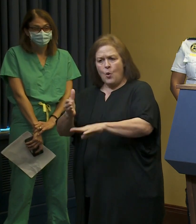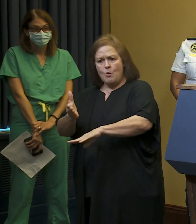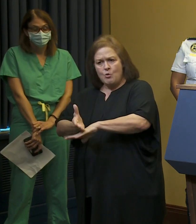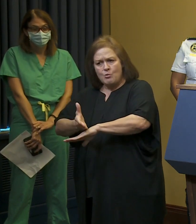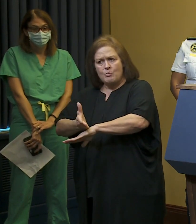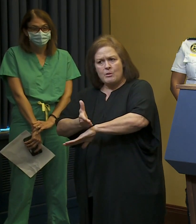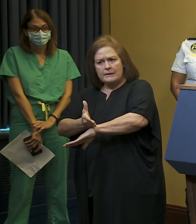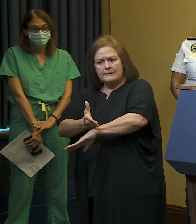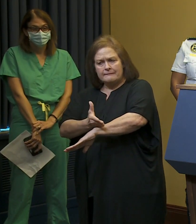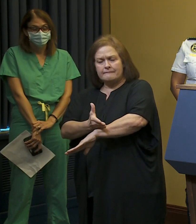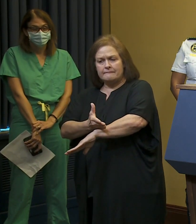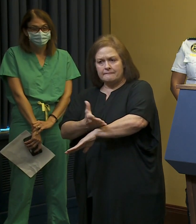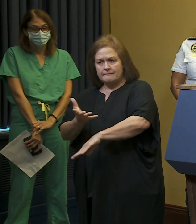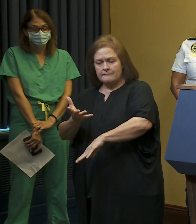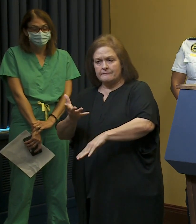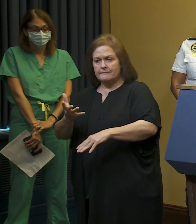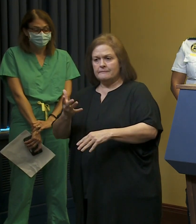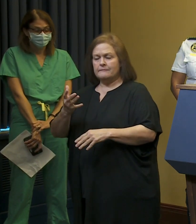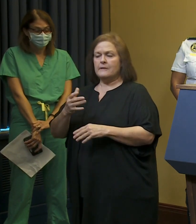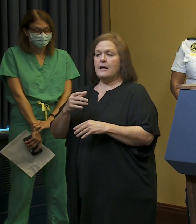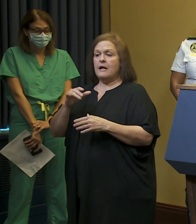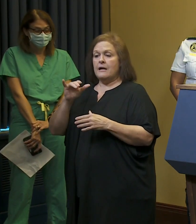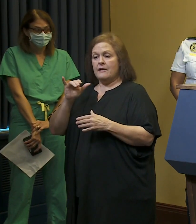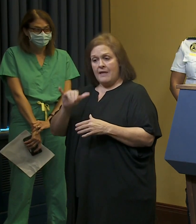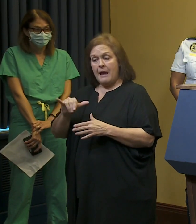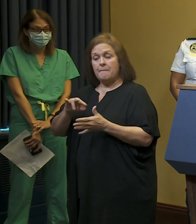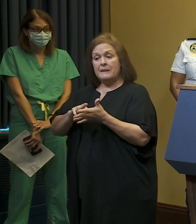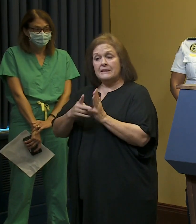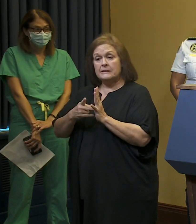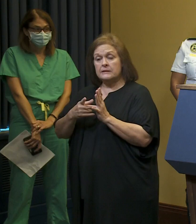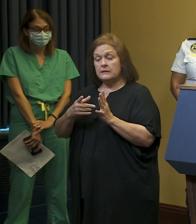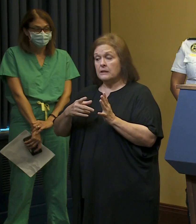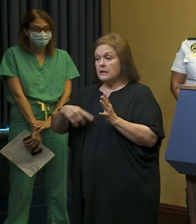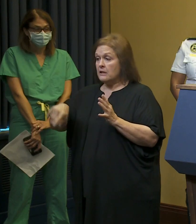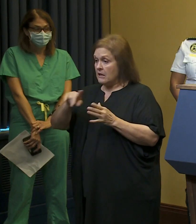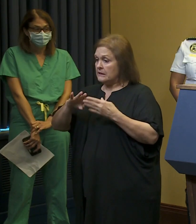WE WILL STAY ON THE PATH TO SEEING THE BENEFITS OF US MAKING THE RIGHT CHOICES AND